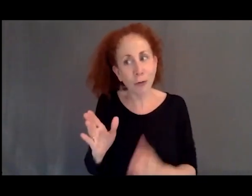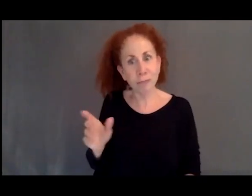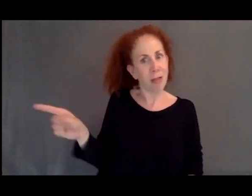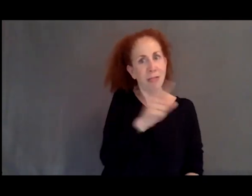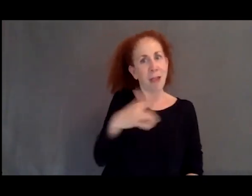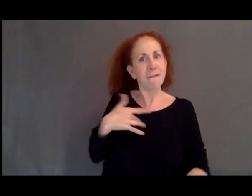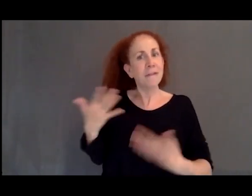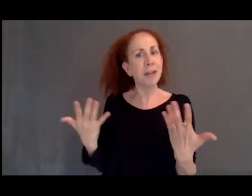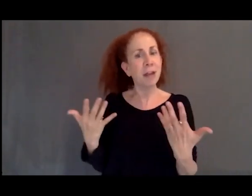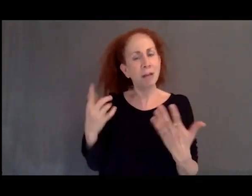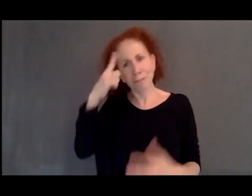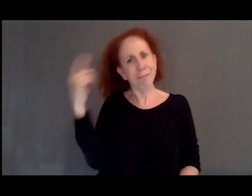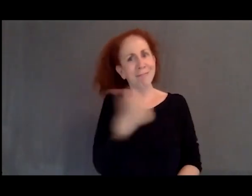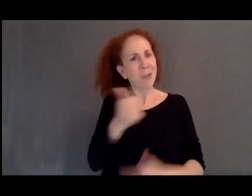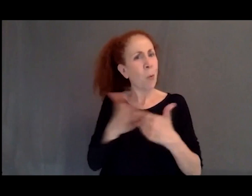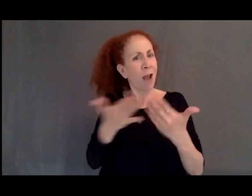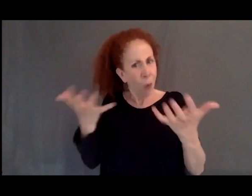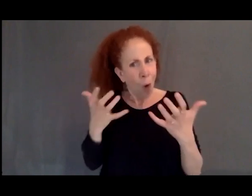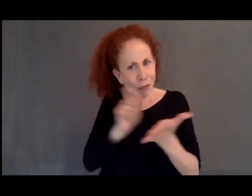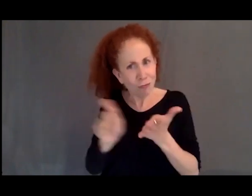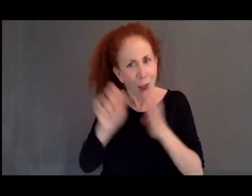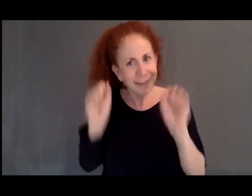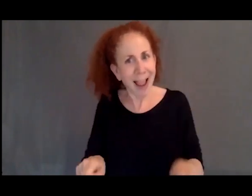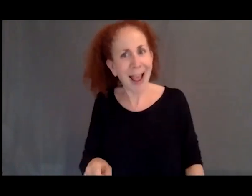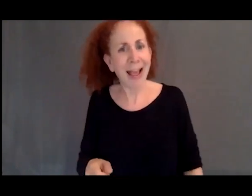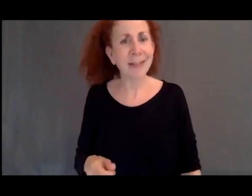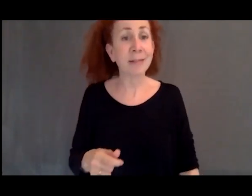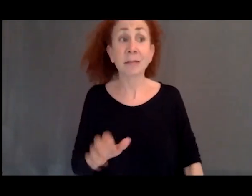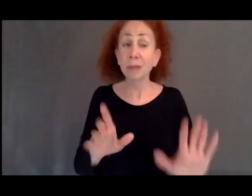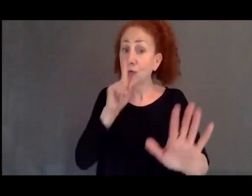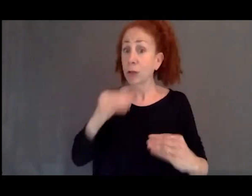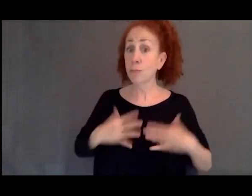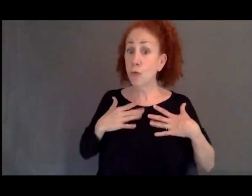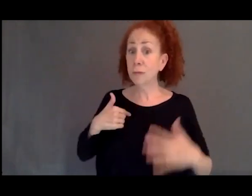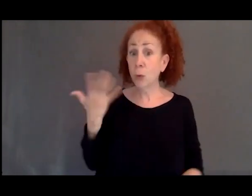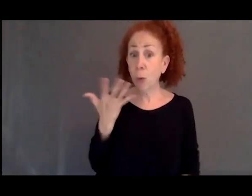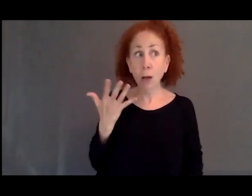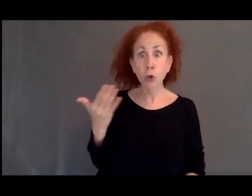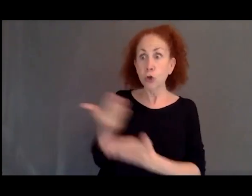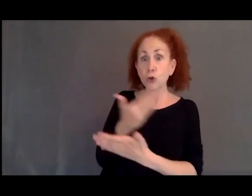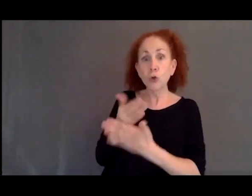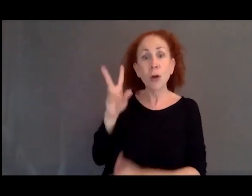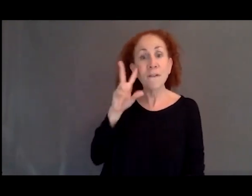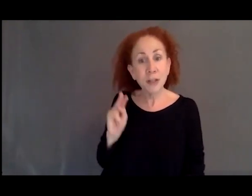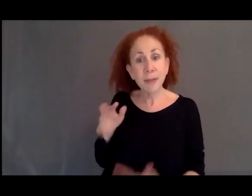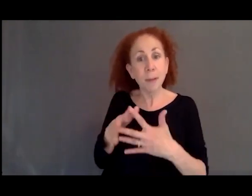feel would feel the total freedom to do whatever they want to do. And so I'm totally moved by the fact that there's a whole new generation of Vietnamese-American writers who